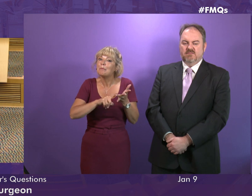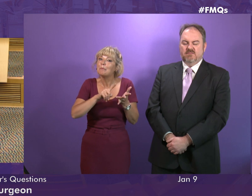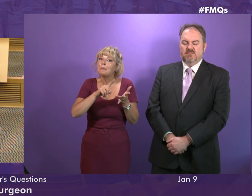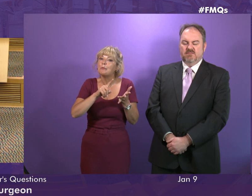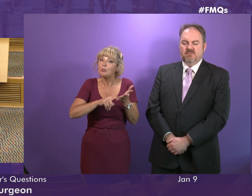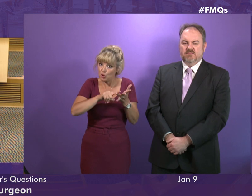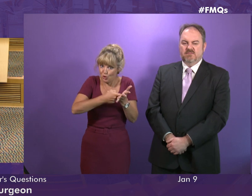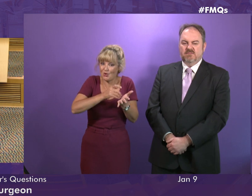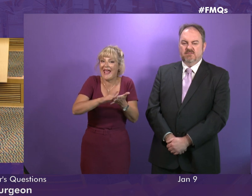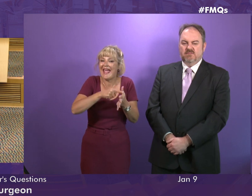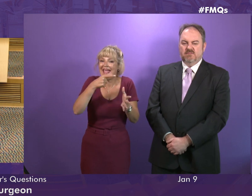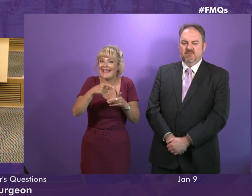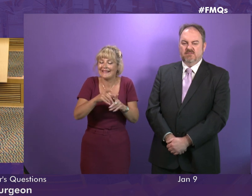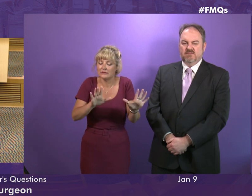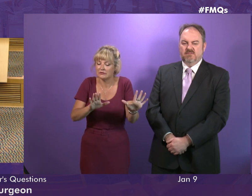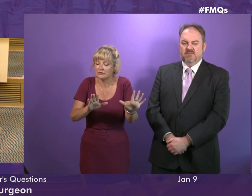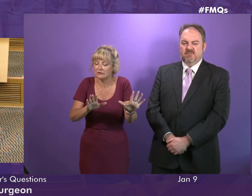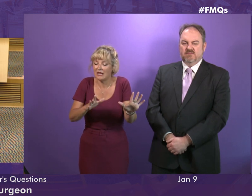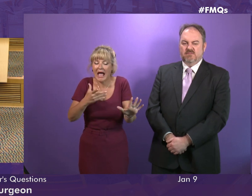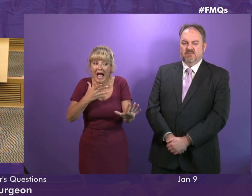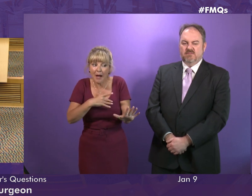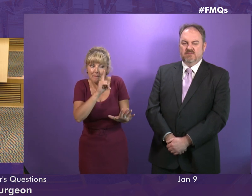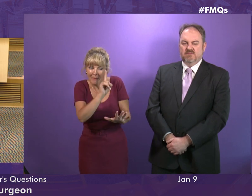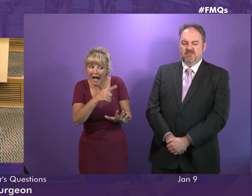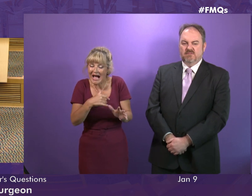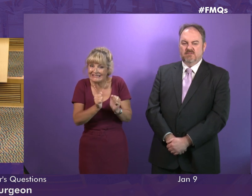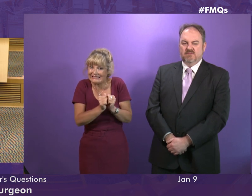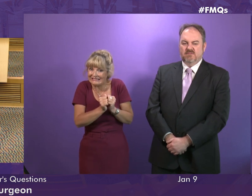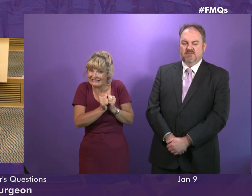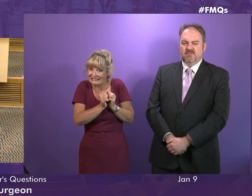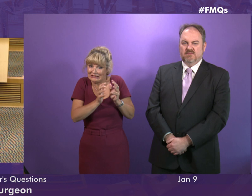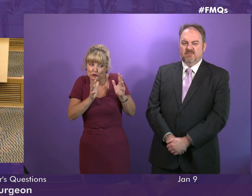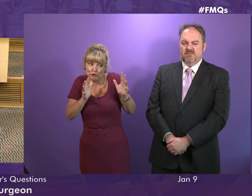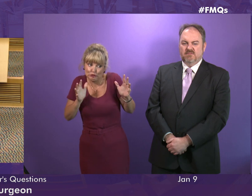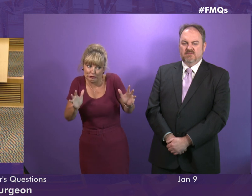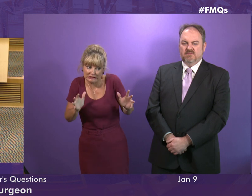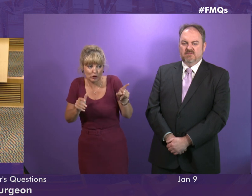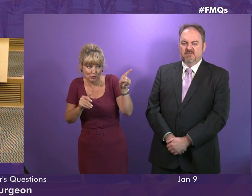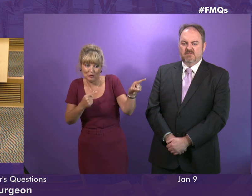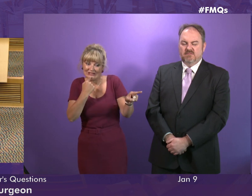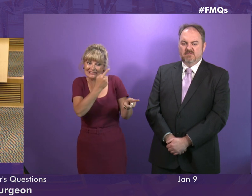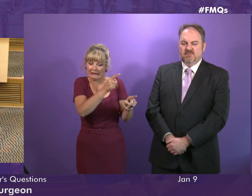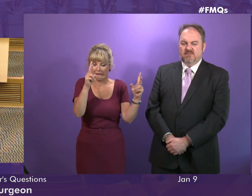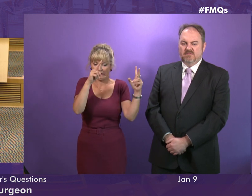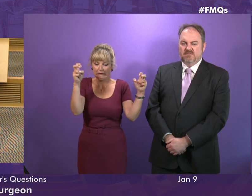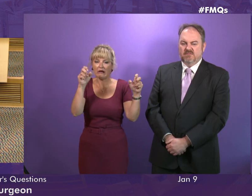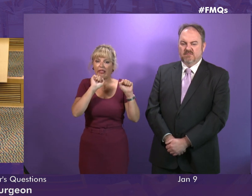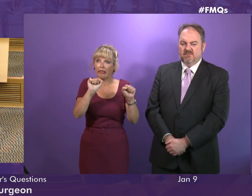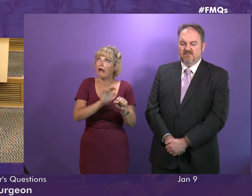I express sincerely—is that it is, to use his words, “symptomatic of a” wider “crisis in social care”.